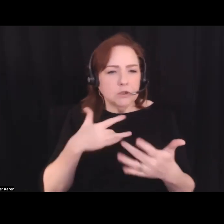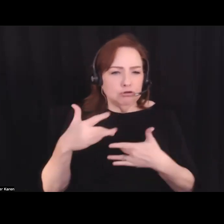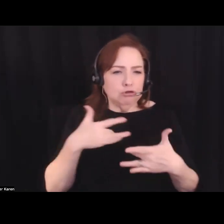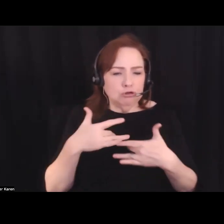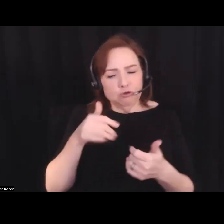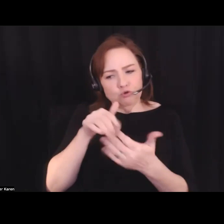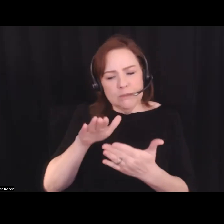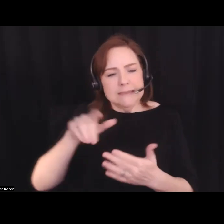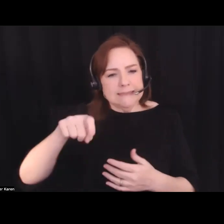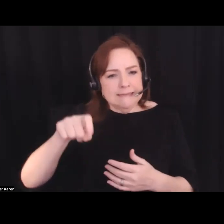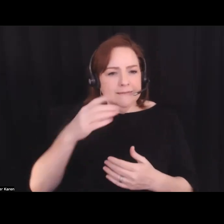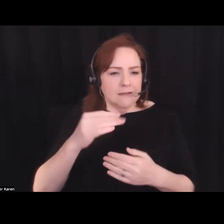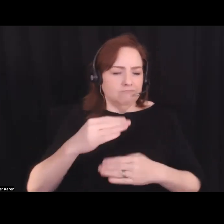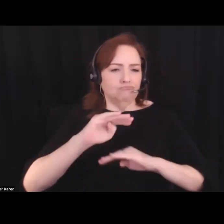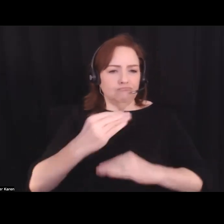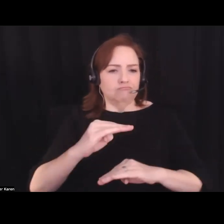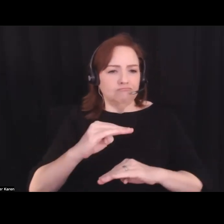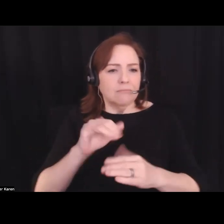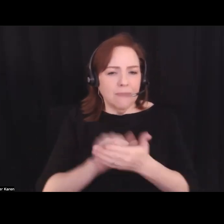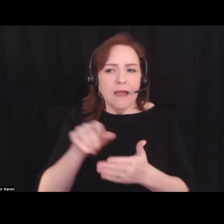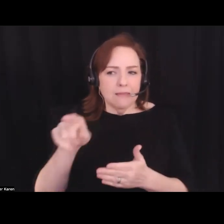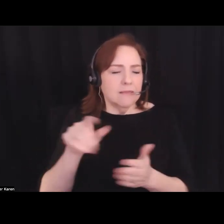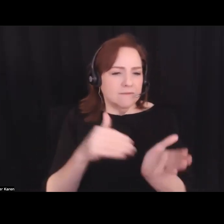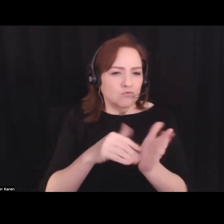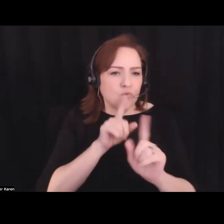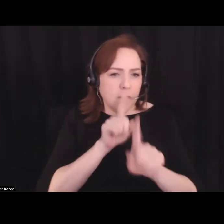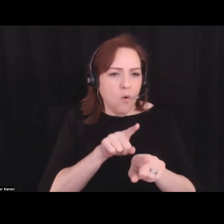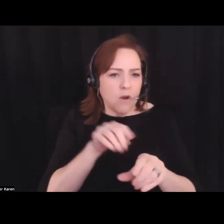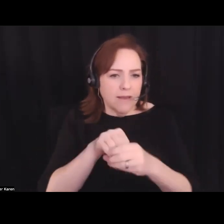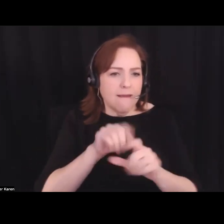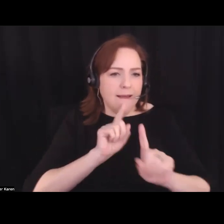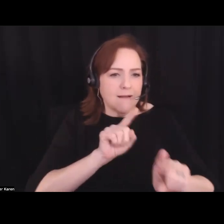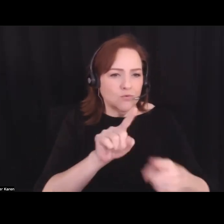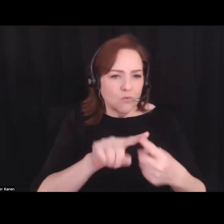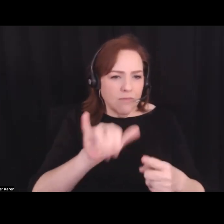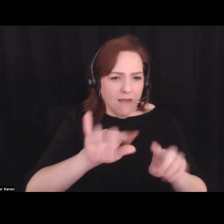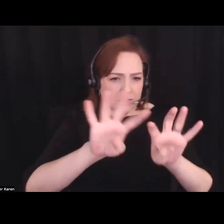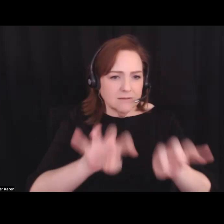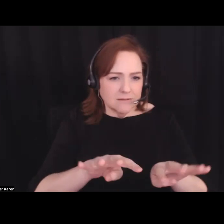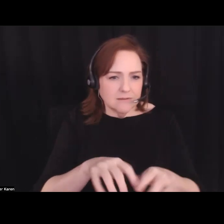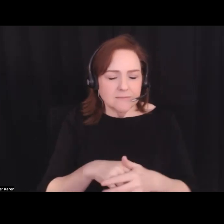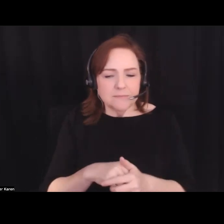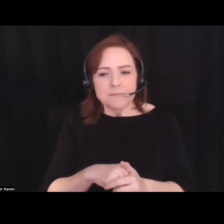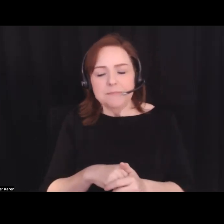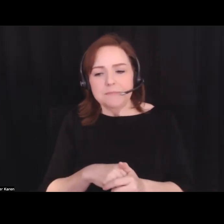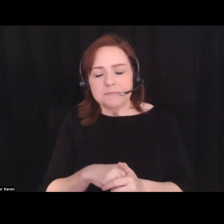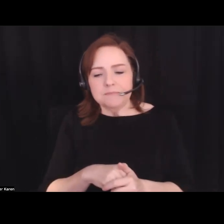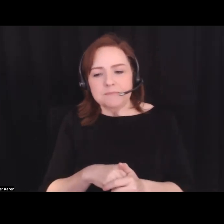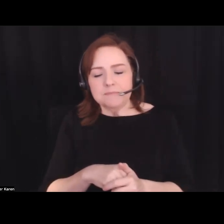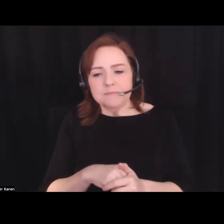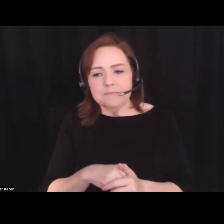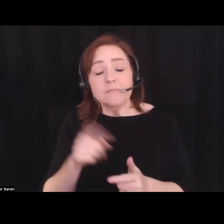that the physician reported in the study we are most structural barriers and logistical